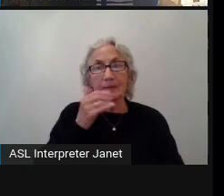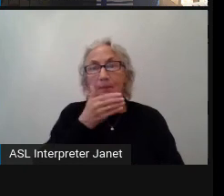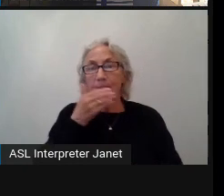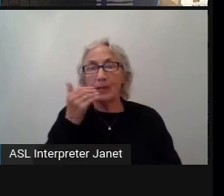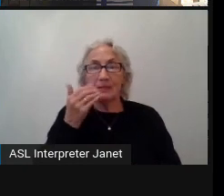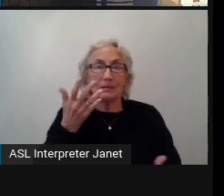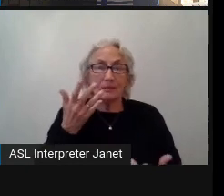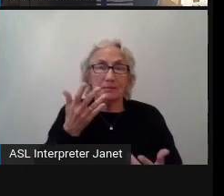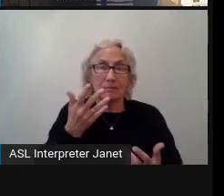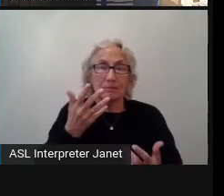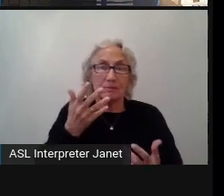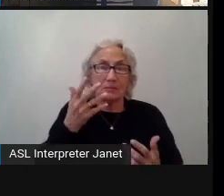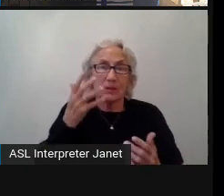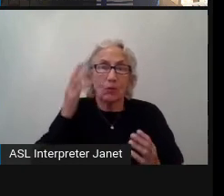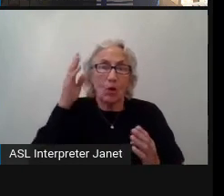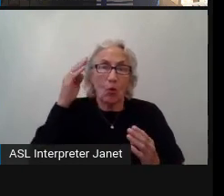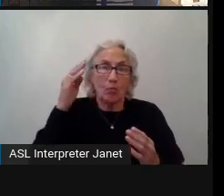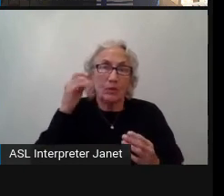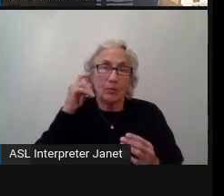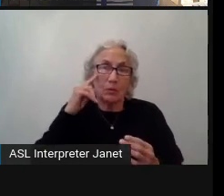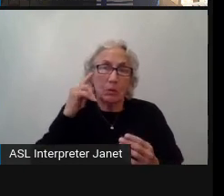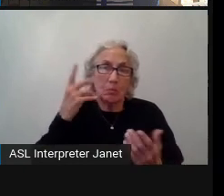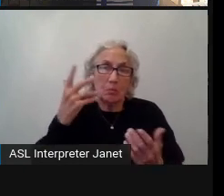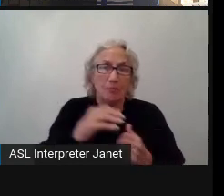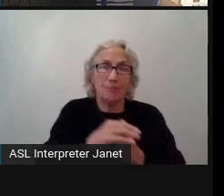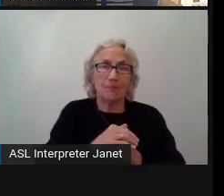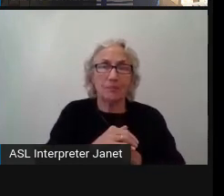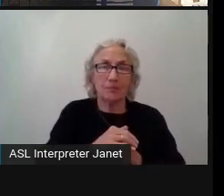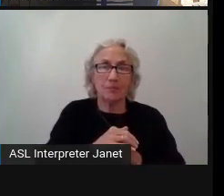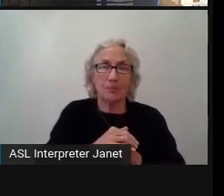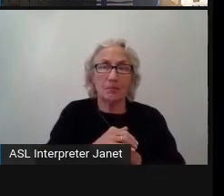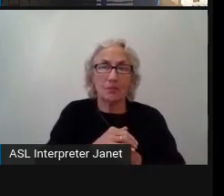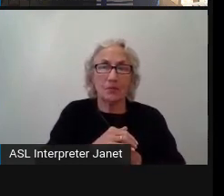if you want, so it's really nice.